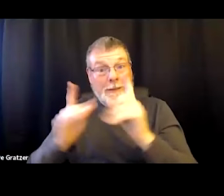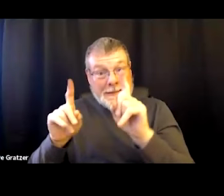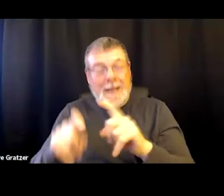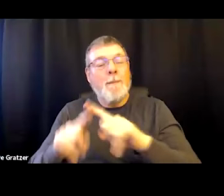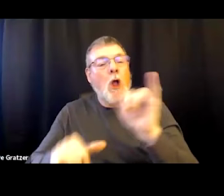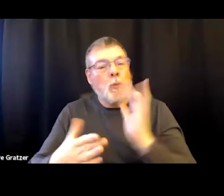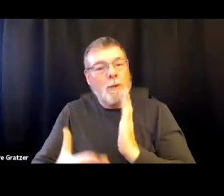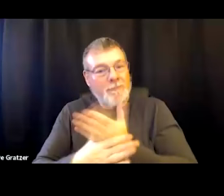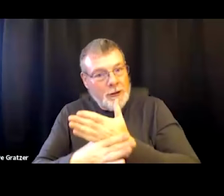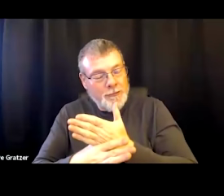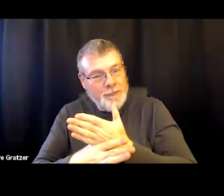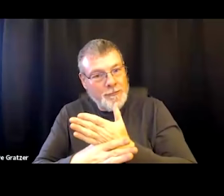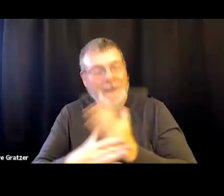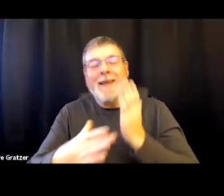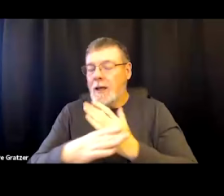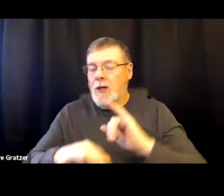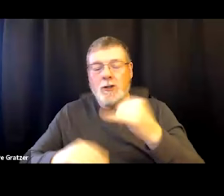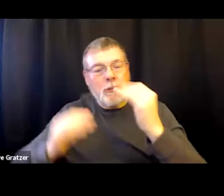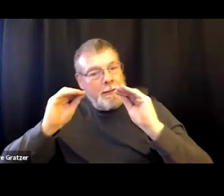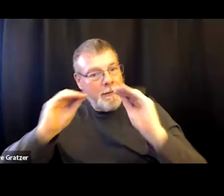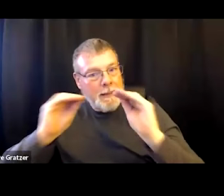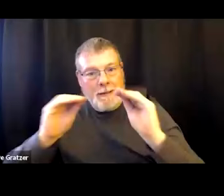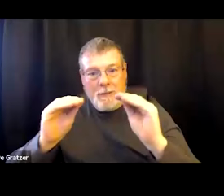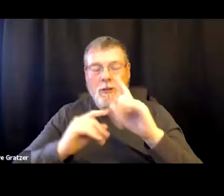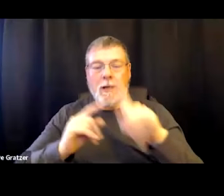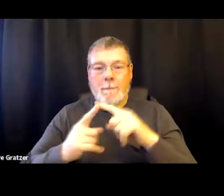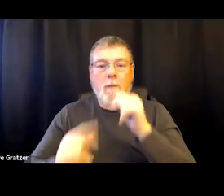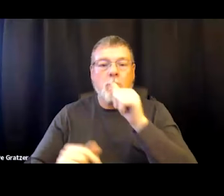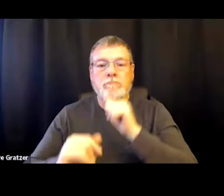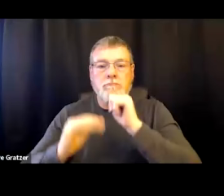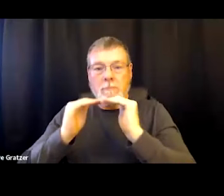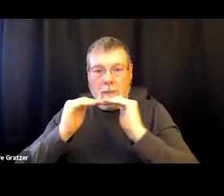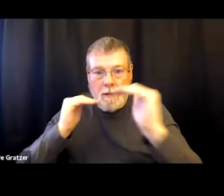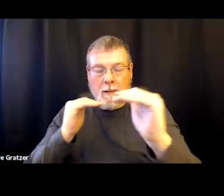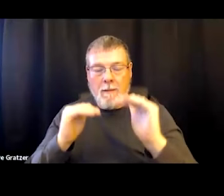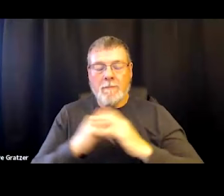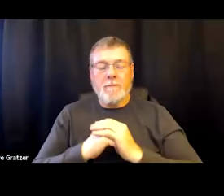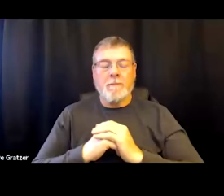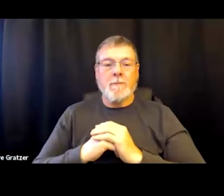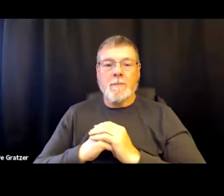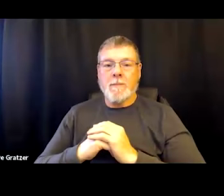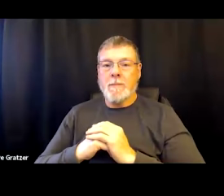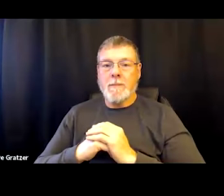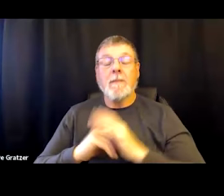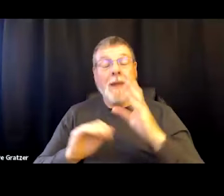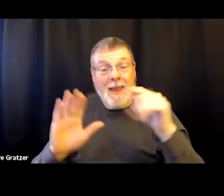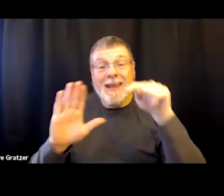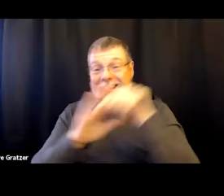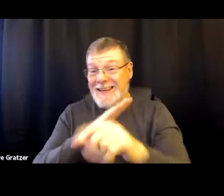and including just education about the tolerance levels, the greater risk for mortality and overdose for people